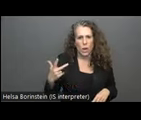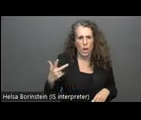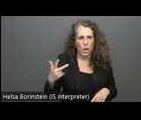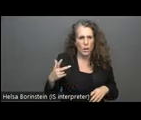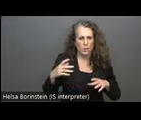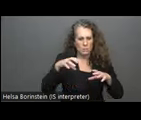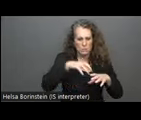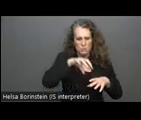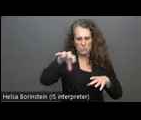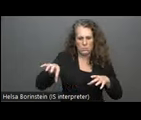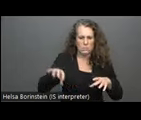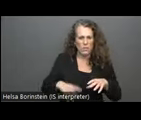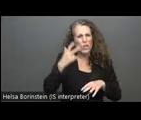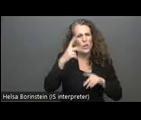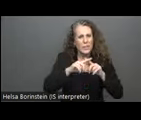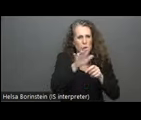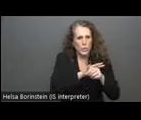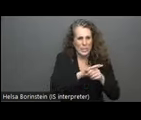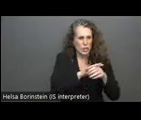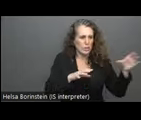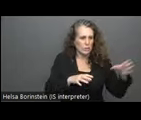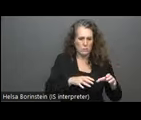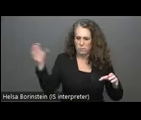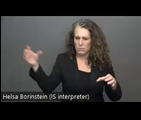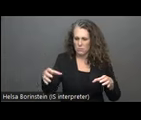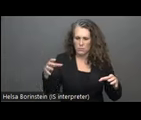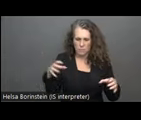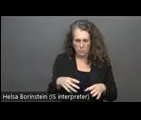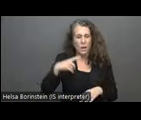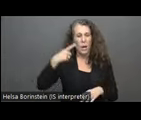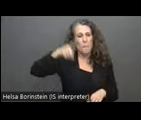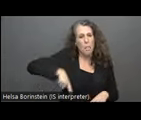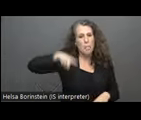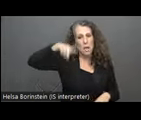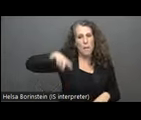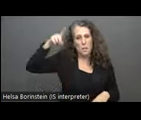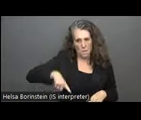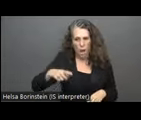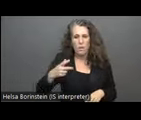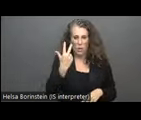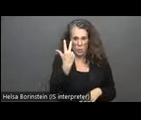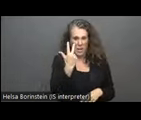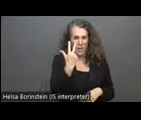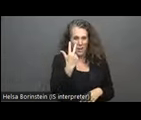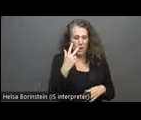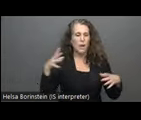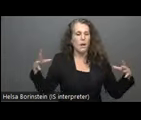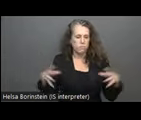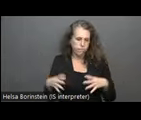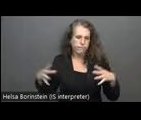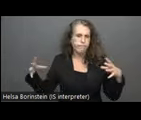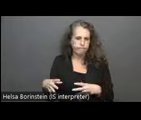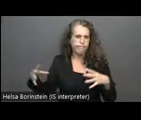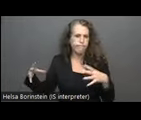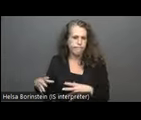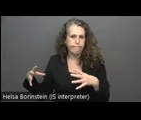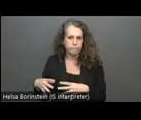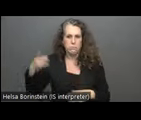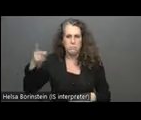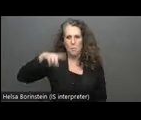politically territorial. So don't be shy when you're going to show as a good patriot is